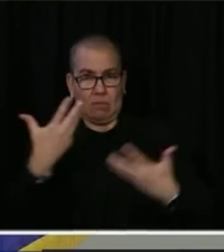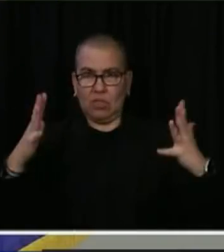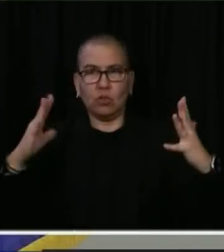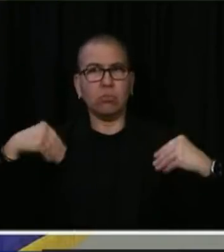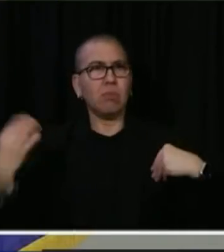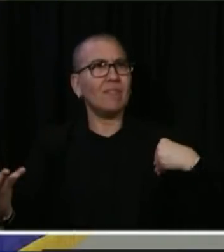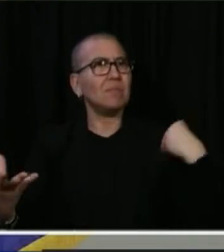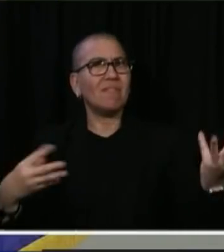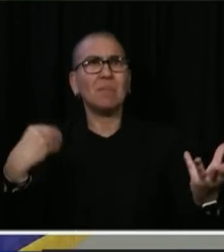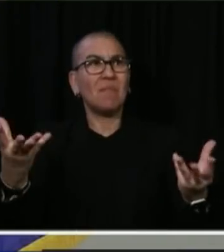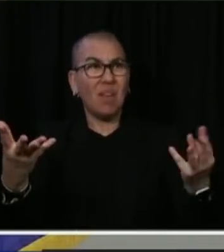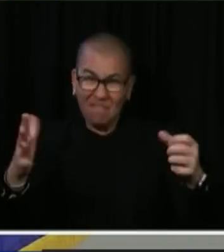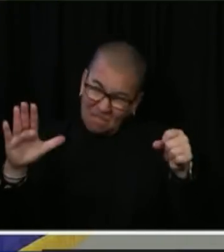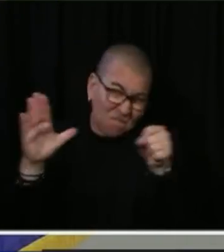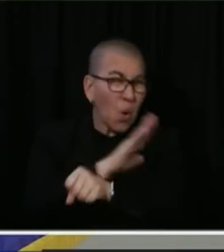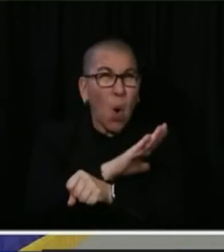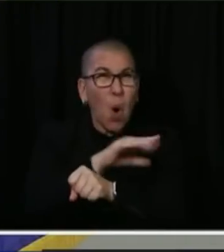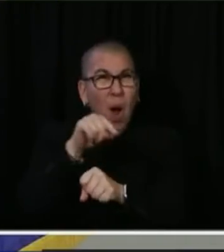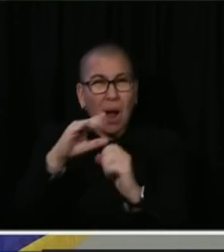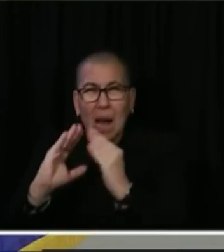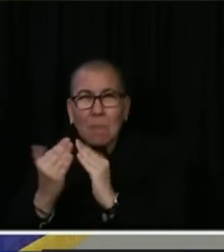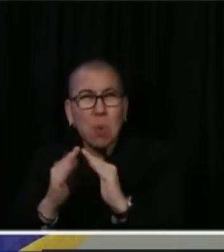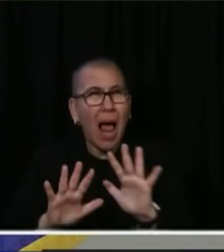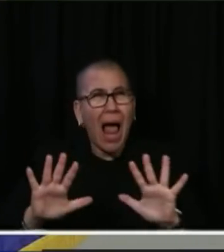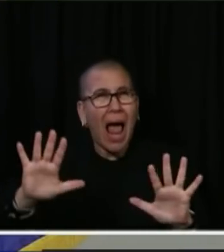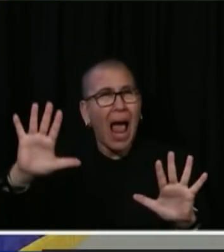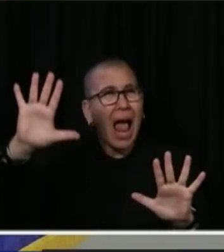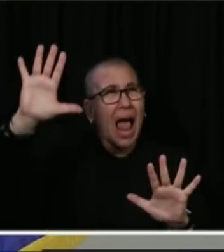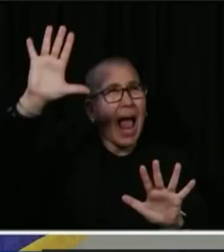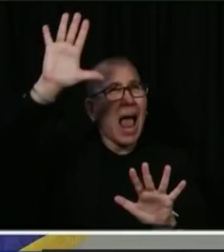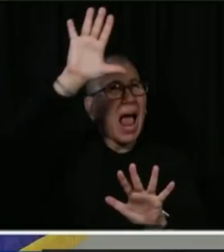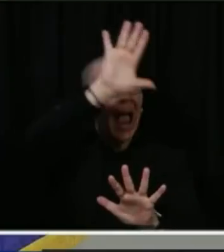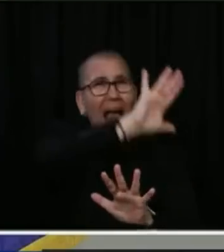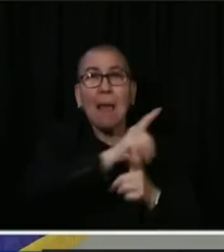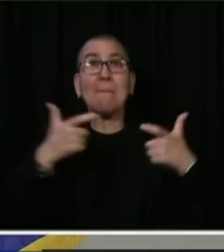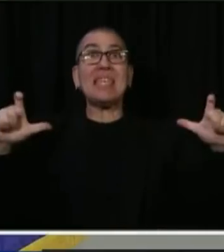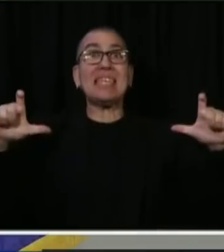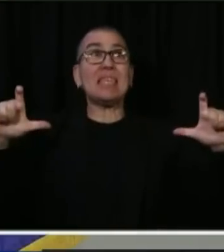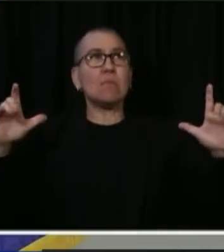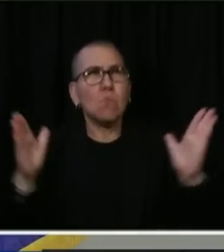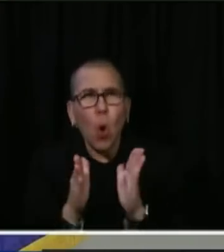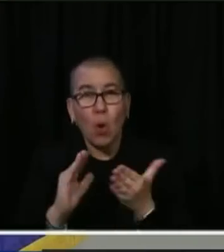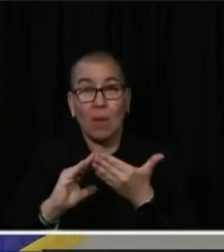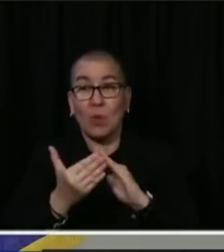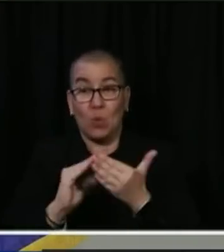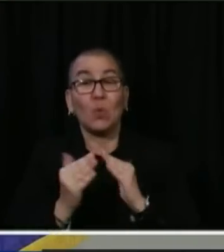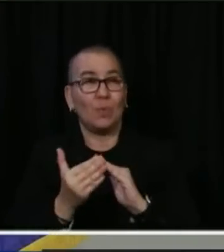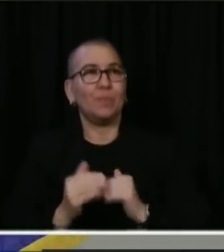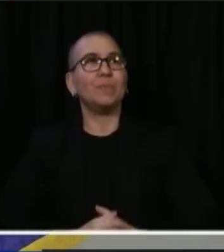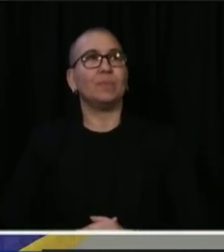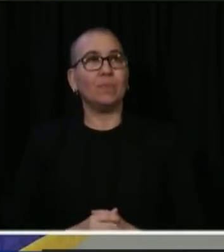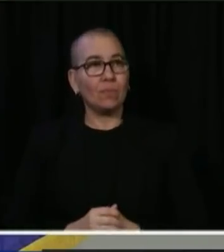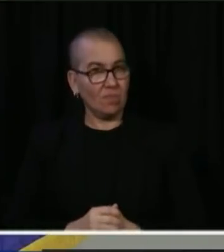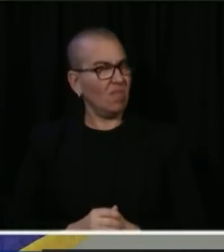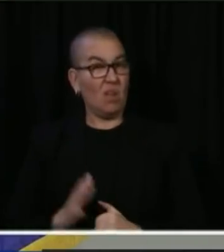BEING THE BEST IN THE NATION AND WE ARE RELENTLESS AROUND IT. THE ISSUE OF EQUITY IN